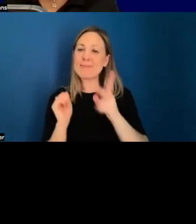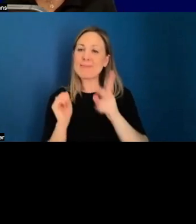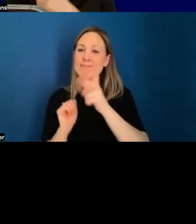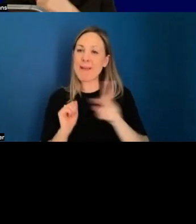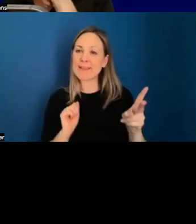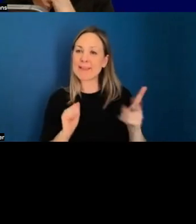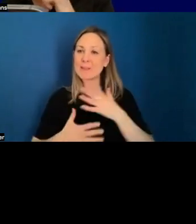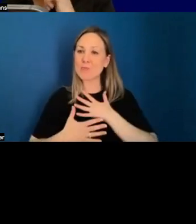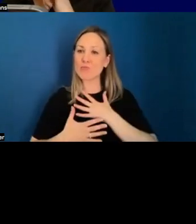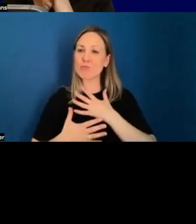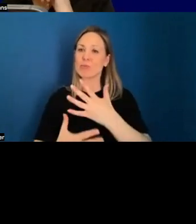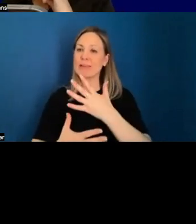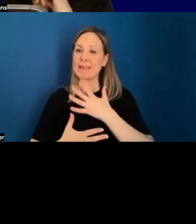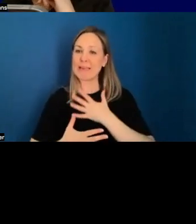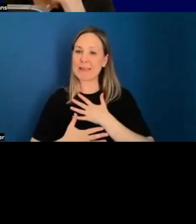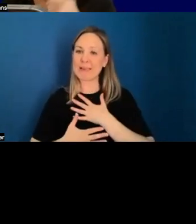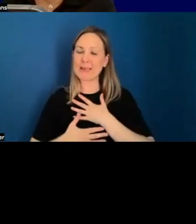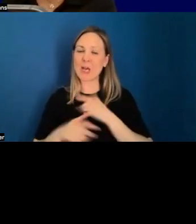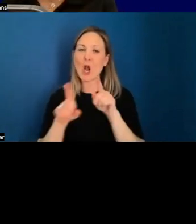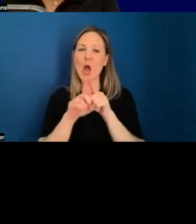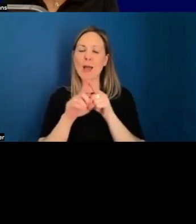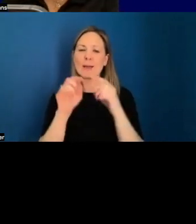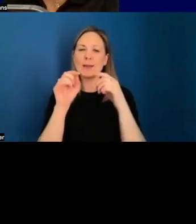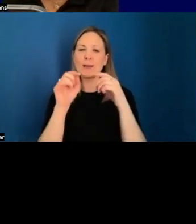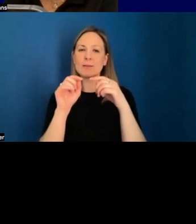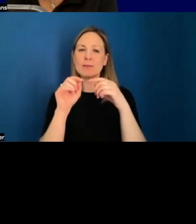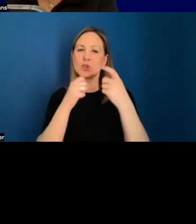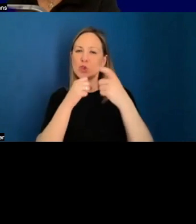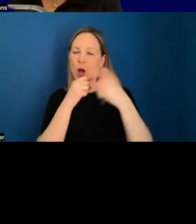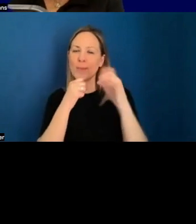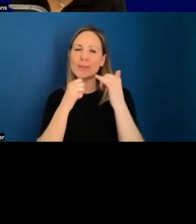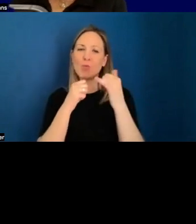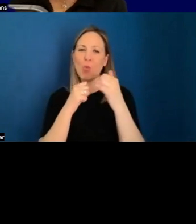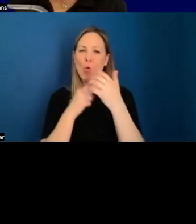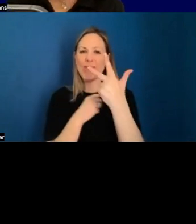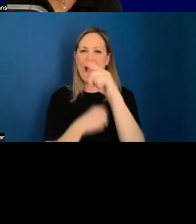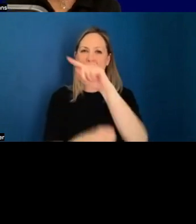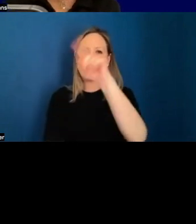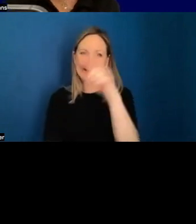the diamond or the Figure 8 could be used. It’s important to remember that these activities need